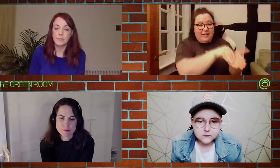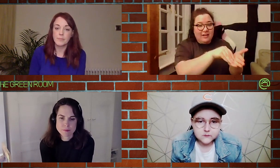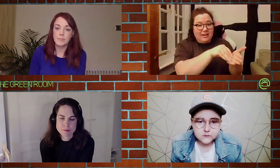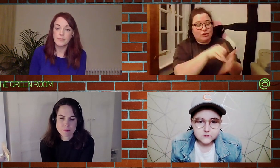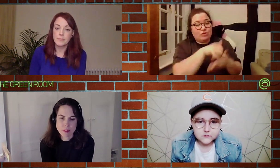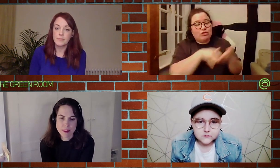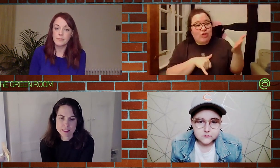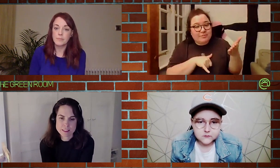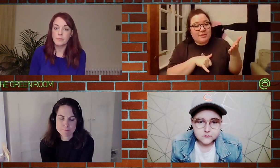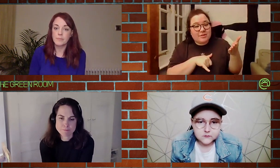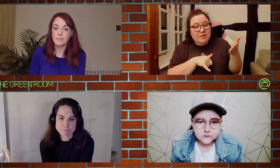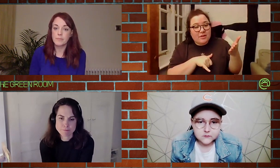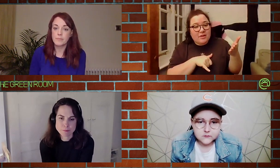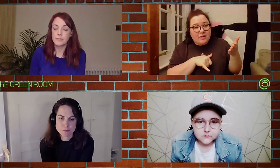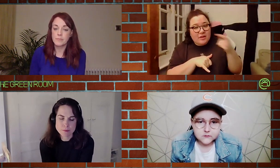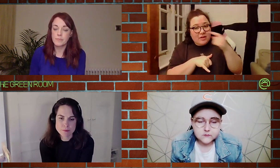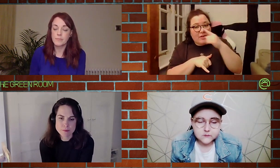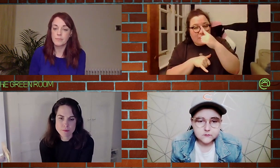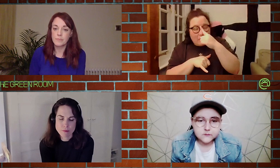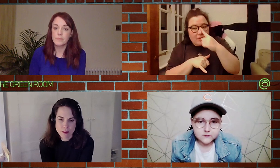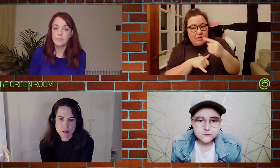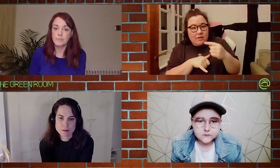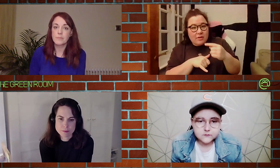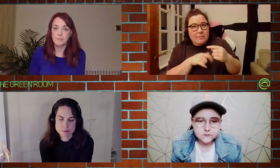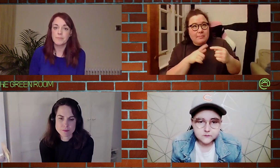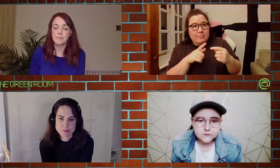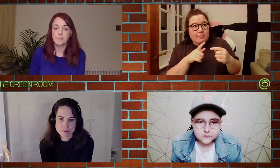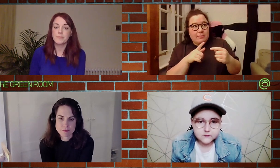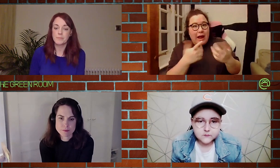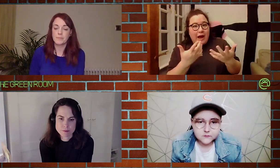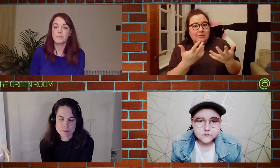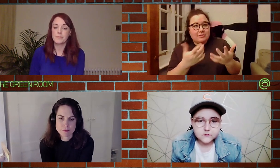that I said and I put in the script that actually happened to me.